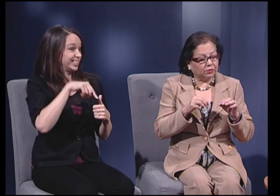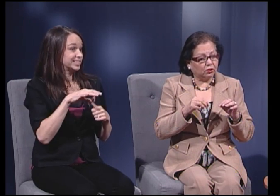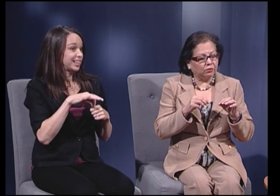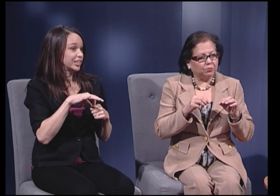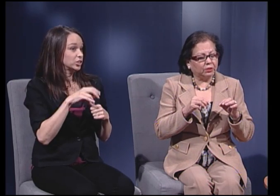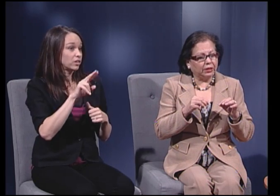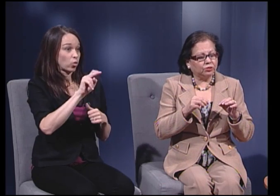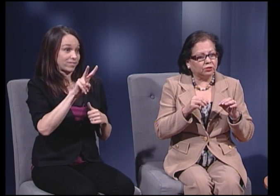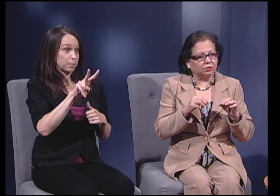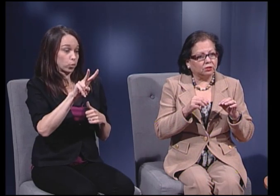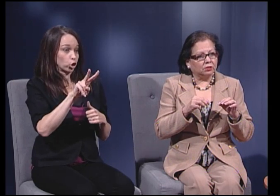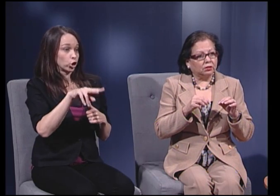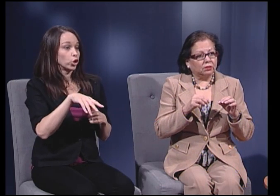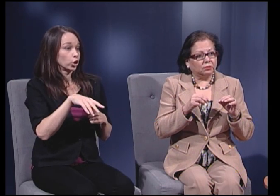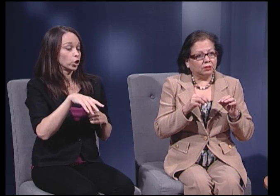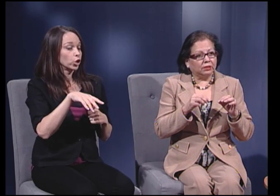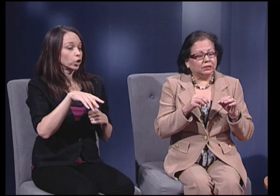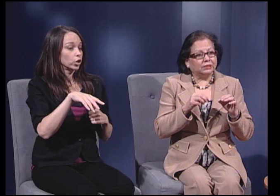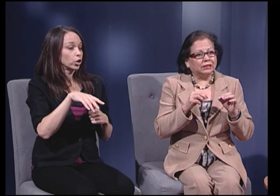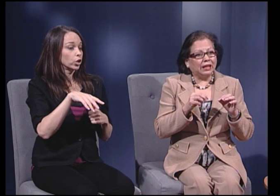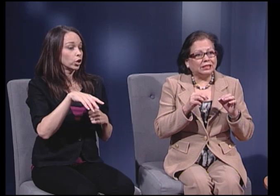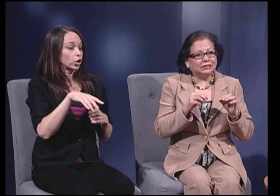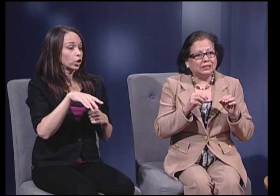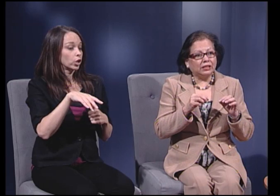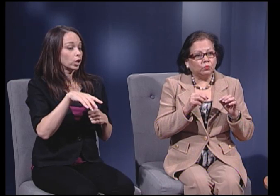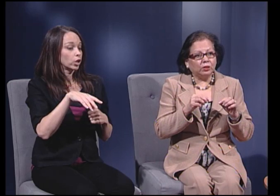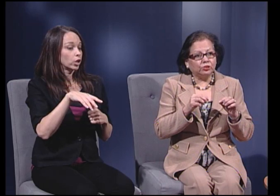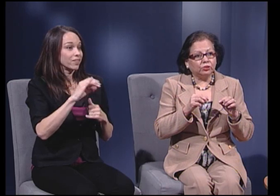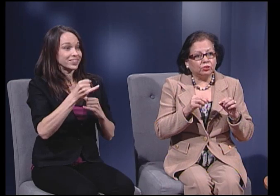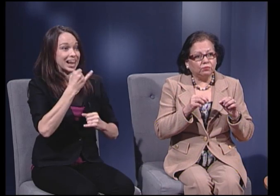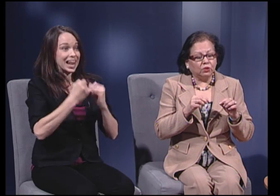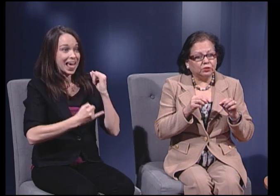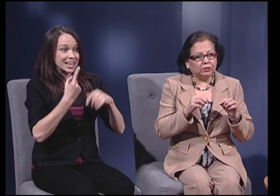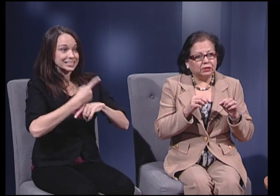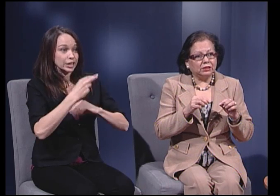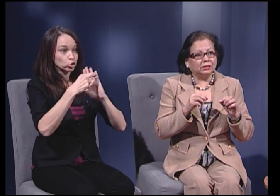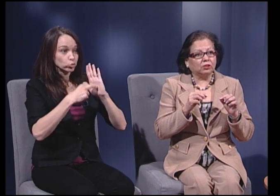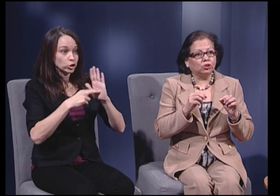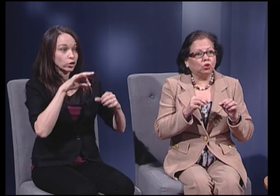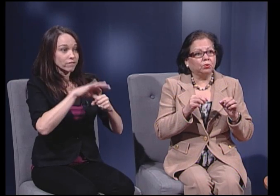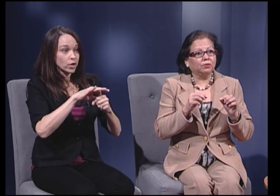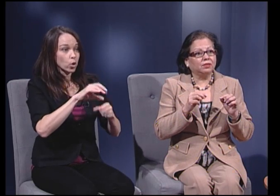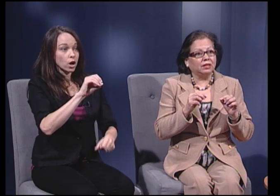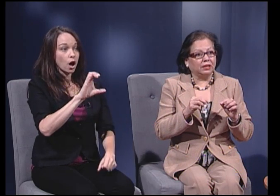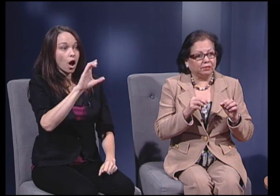for the November election, okay, the last date to register to vote is October the 9th.